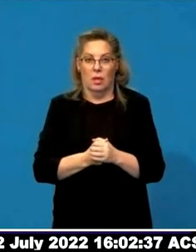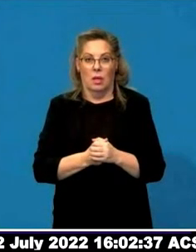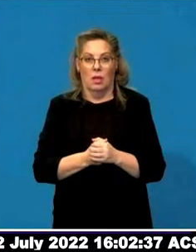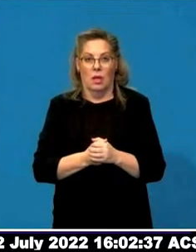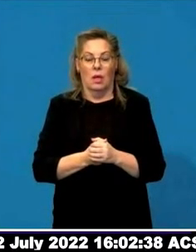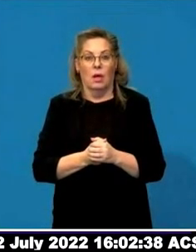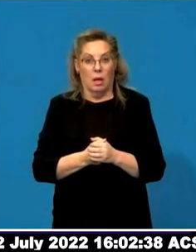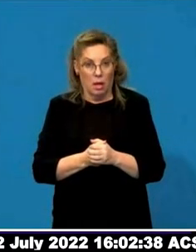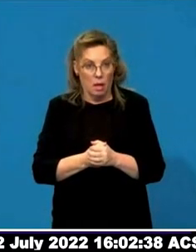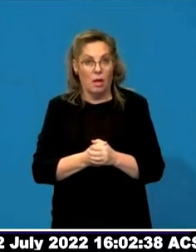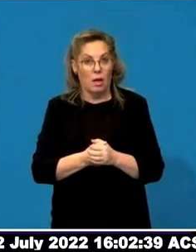from time to time.